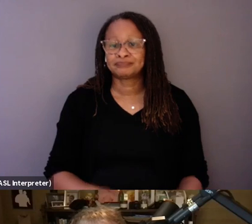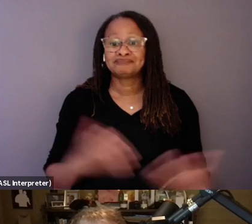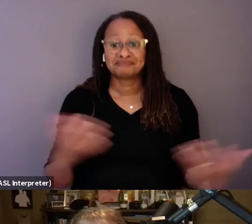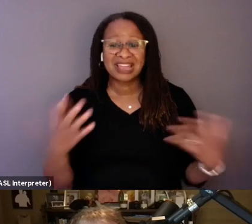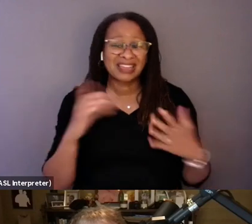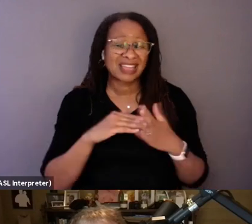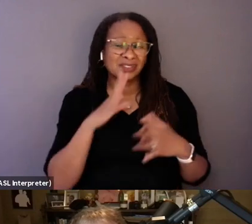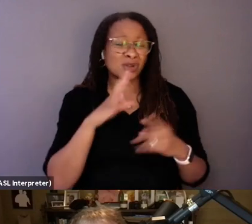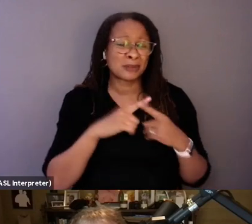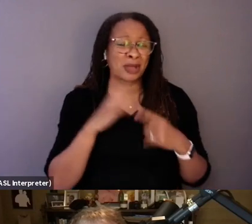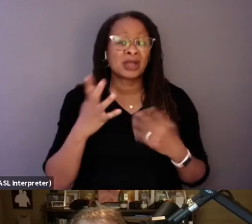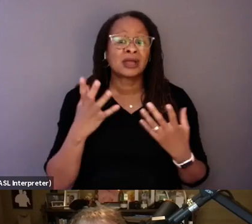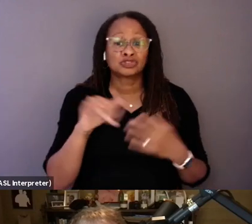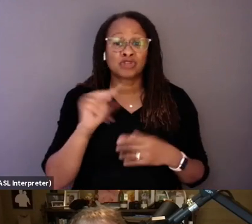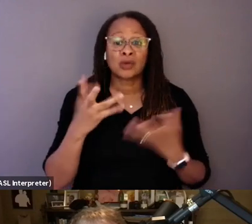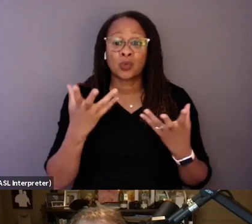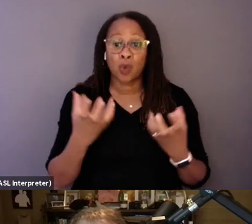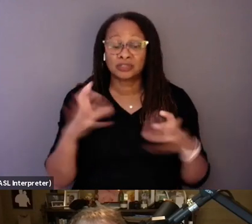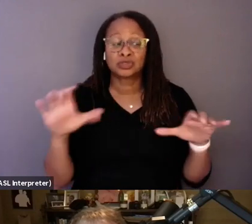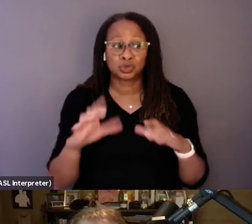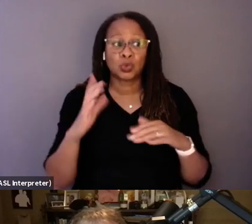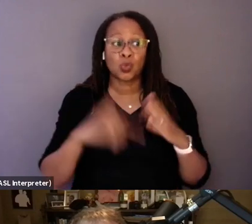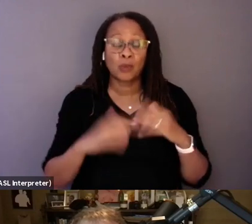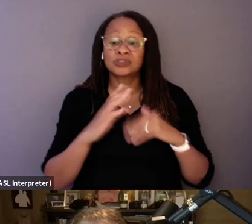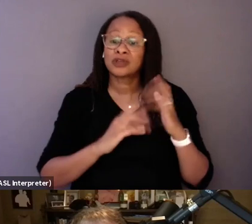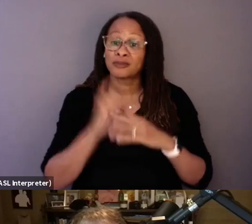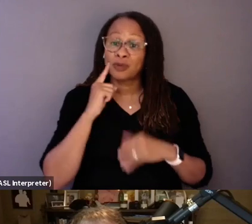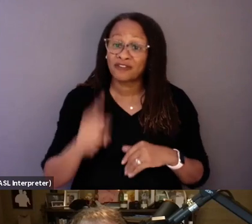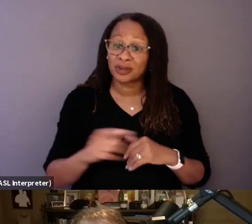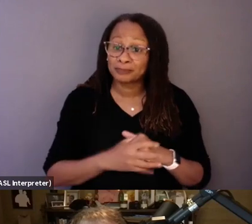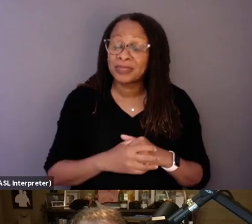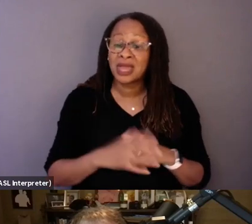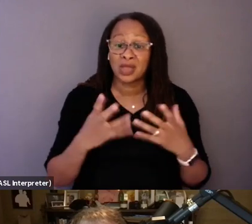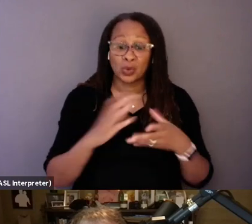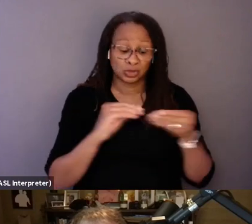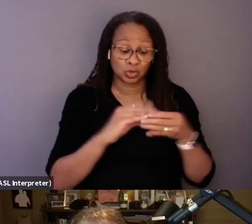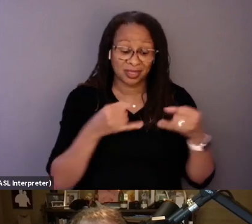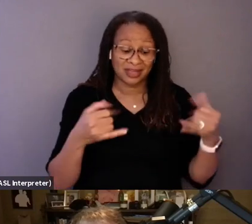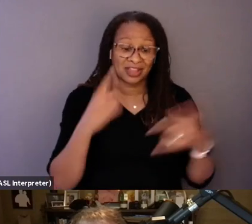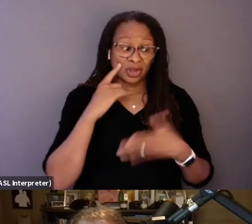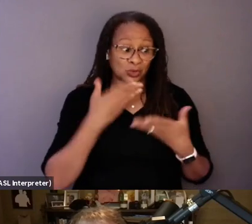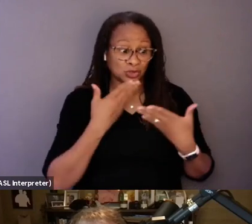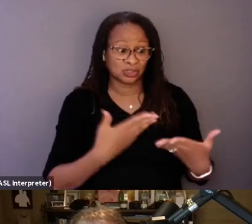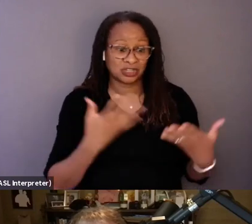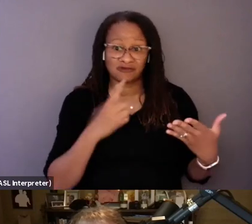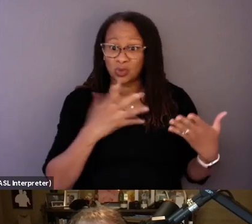and he was working at a storyline he thought it could be good and wanted to do that really. and whatever.